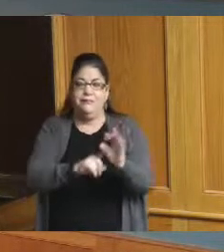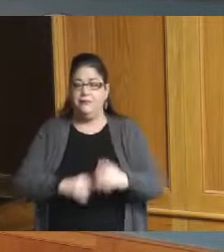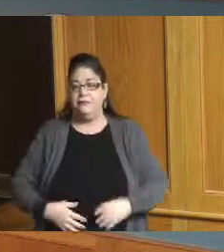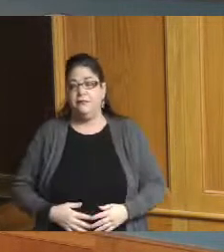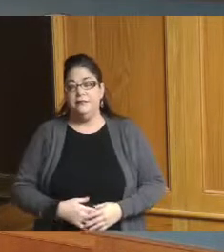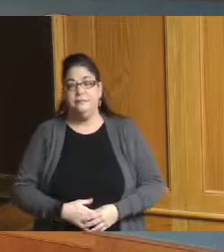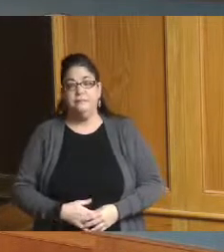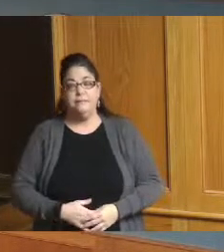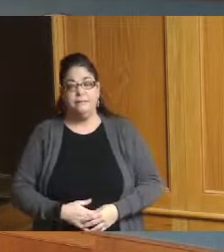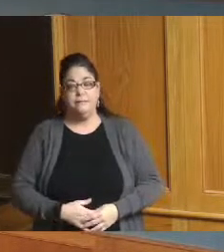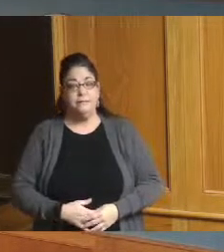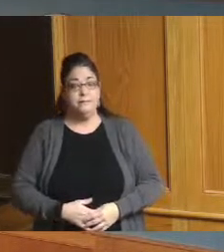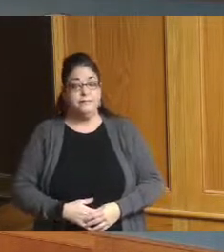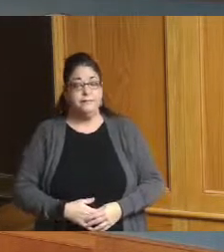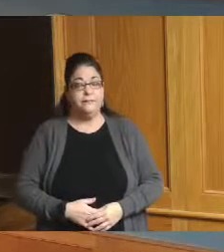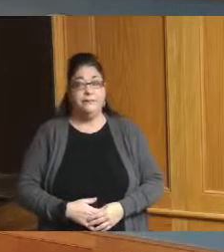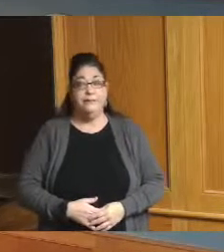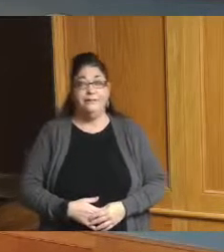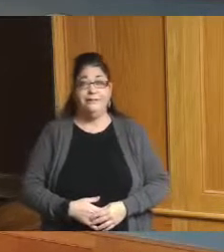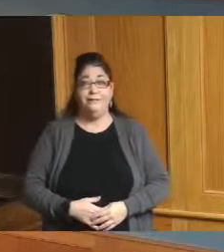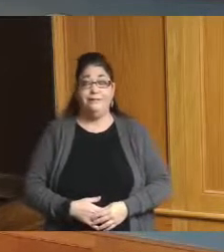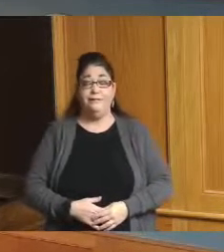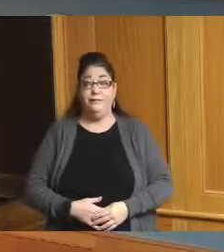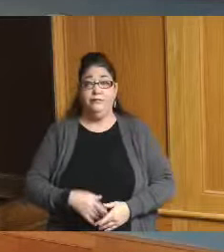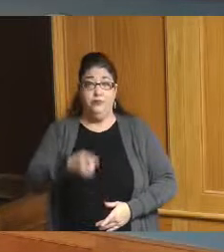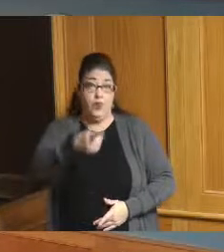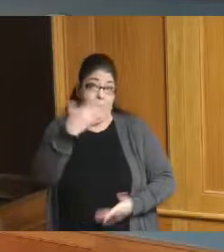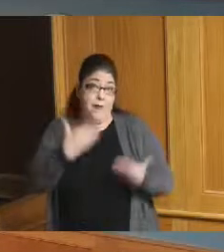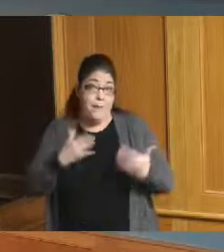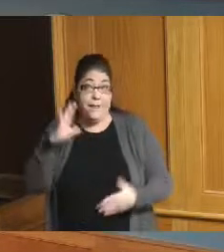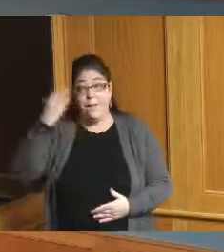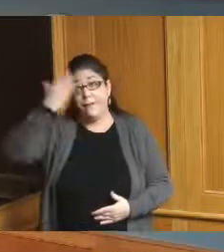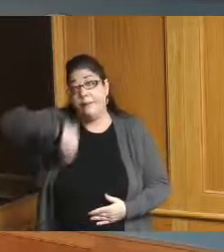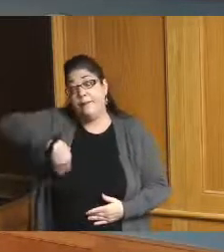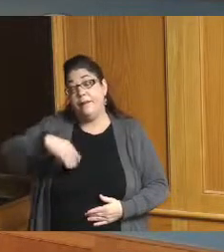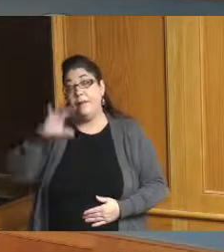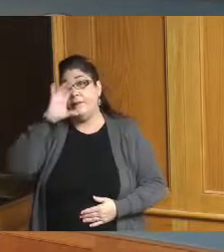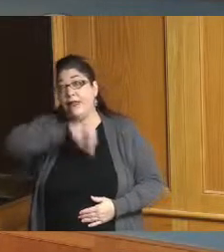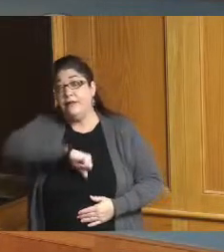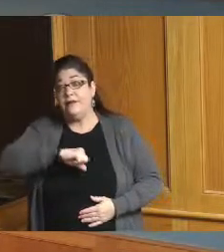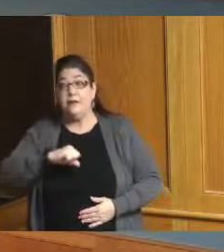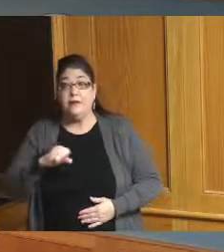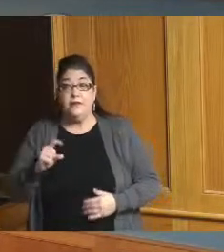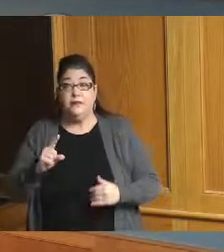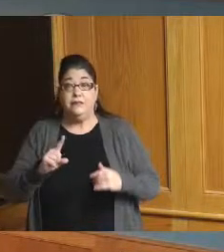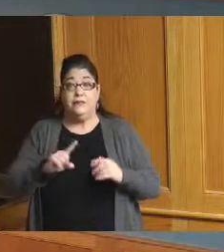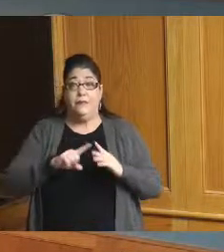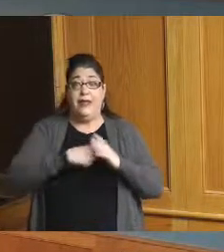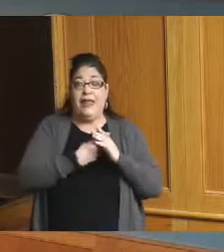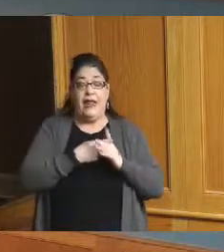not see the the beginning of the presentation if you can just in a in a couple sentences you